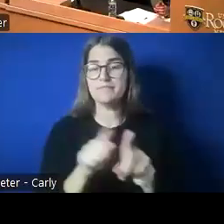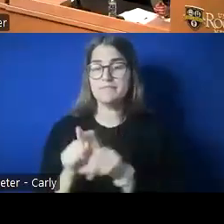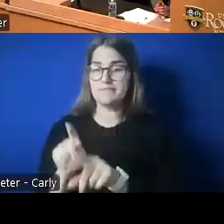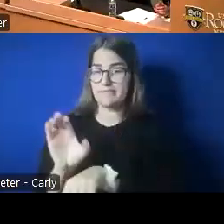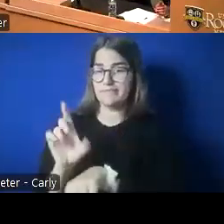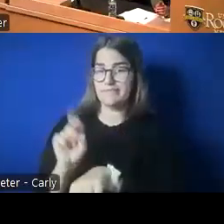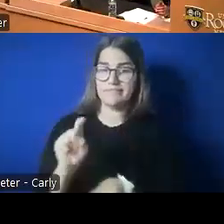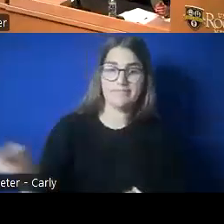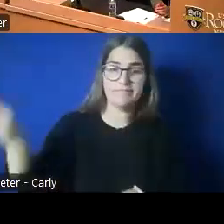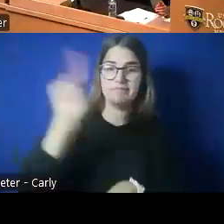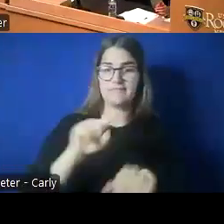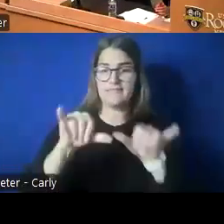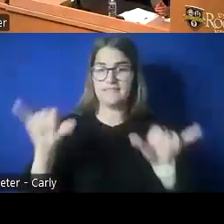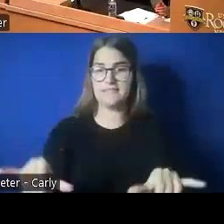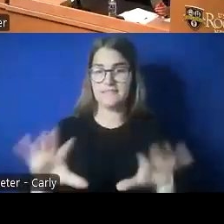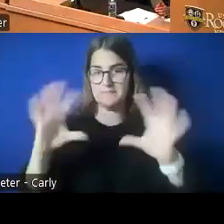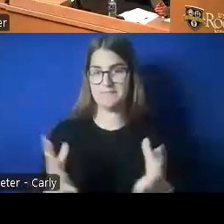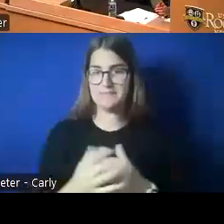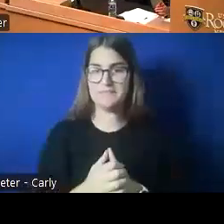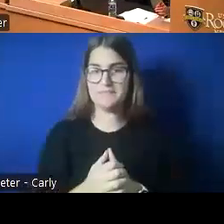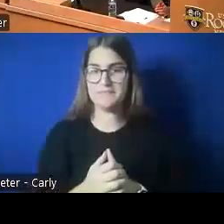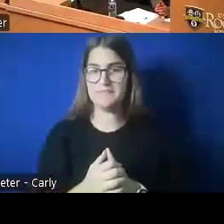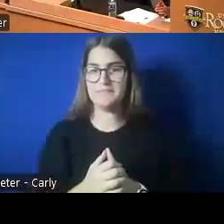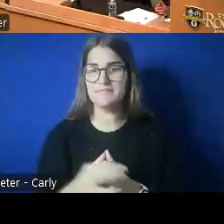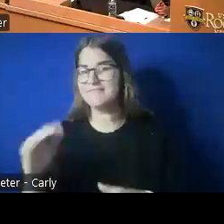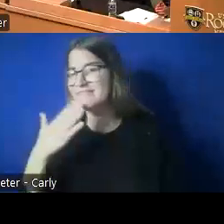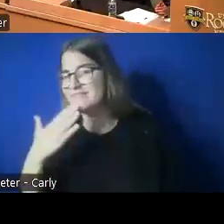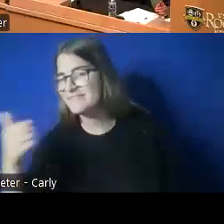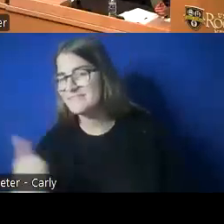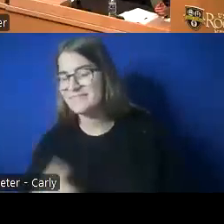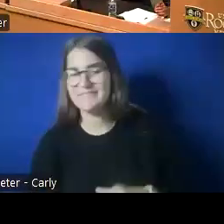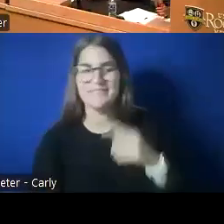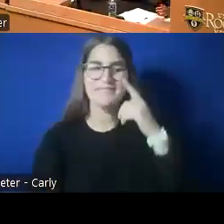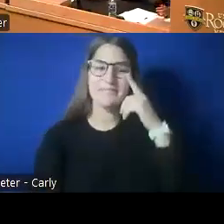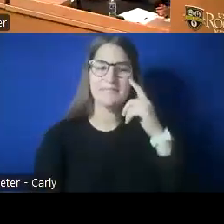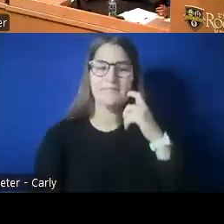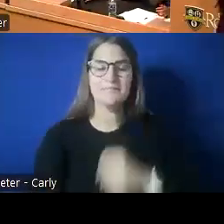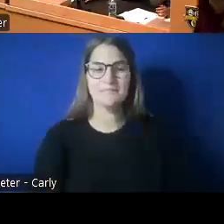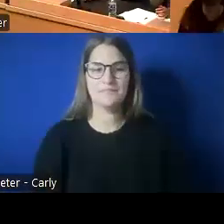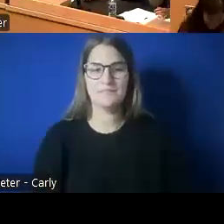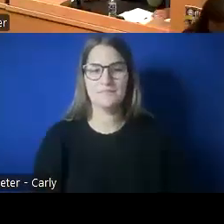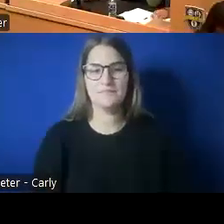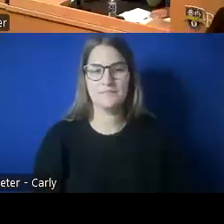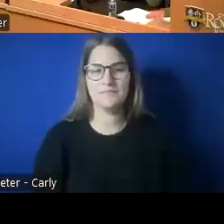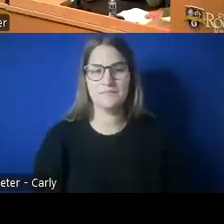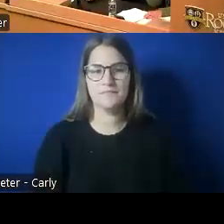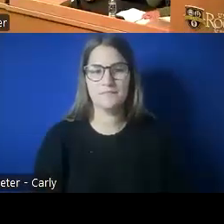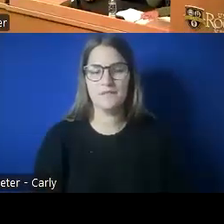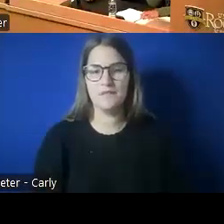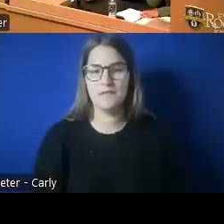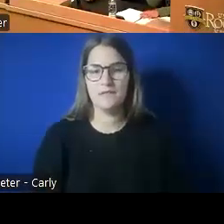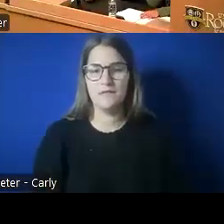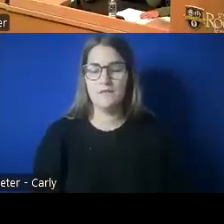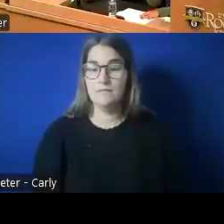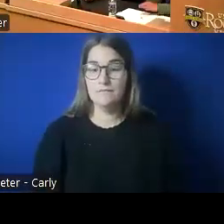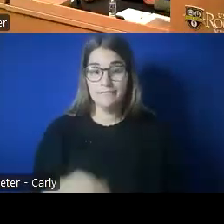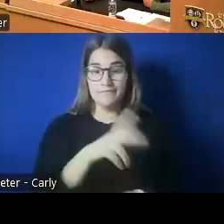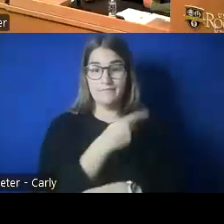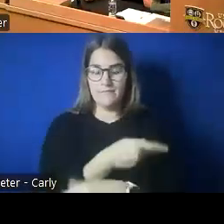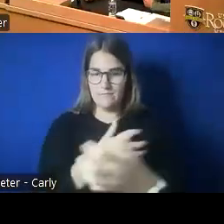the larger system thank you uh so we meet our patients where they're at through a population